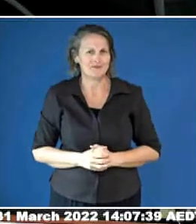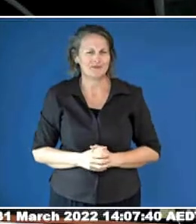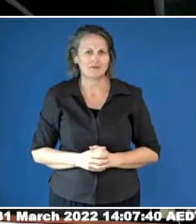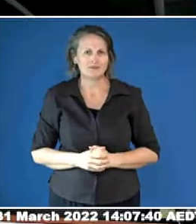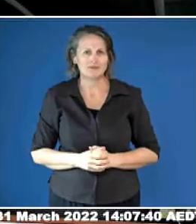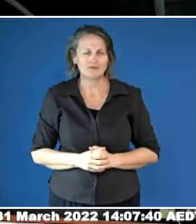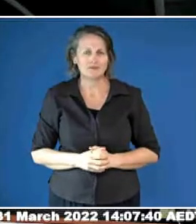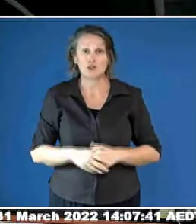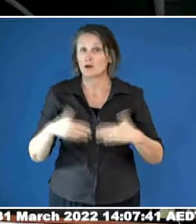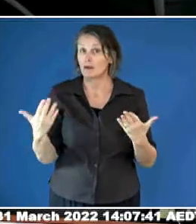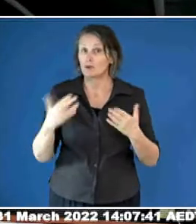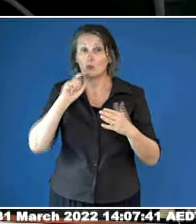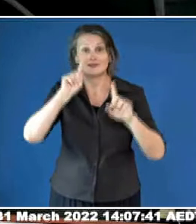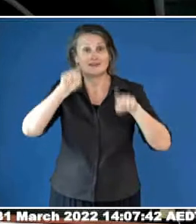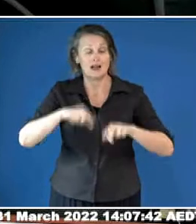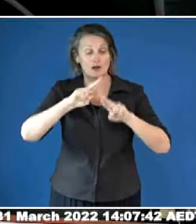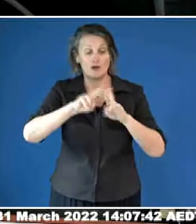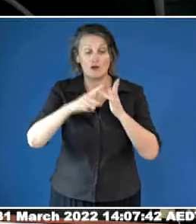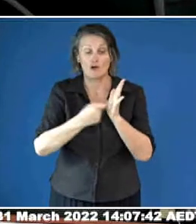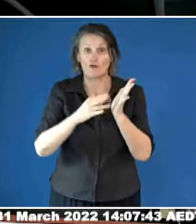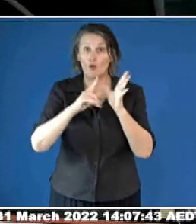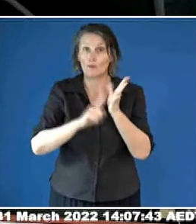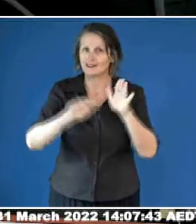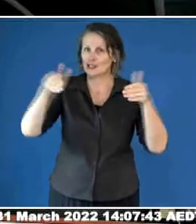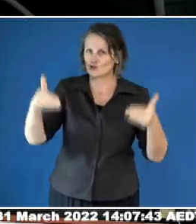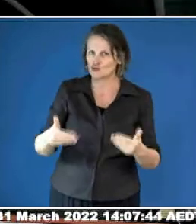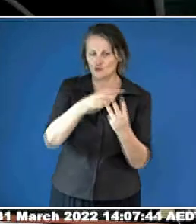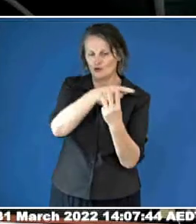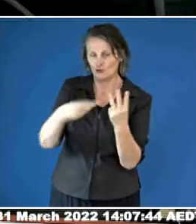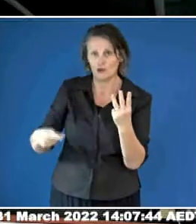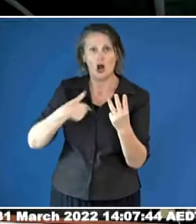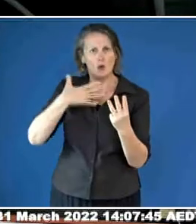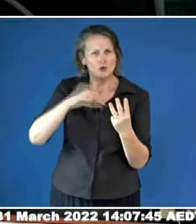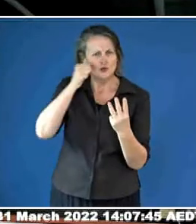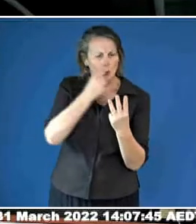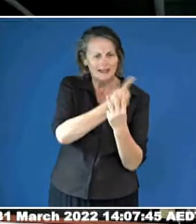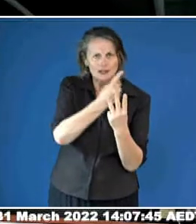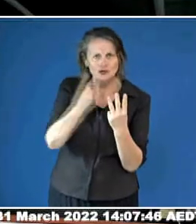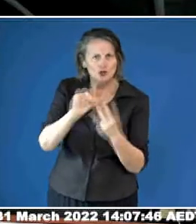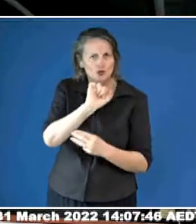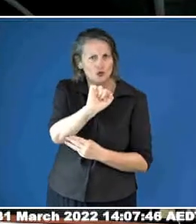the Commissioners and those following to know from each of you a little bit about what your role is at WWDA.